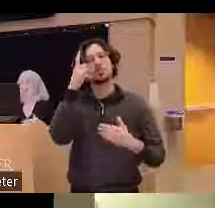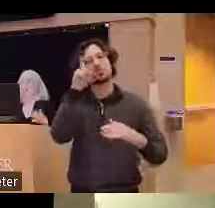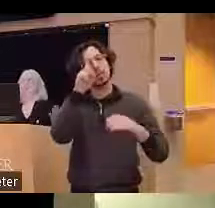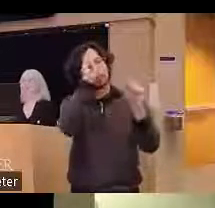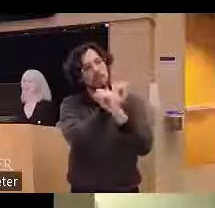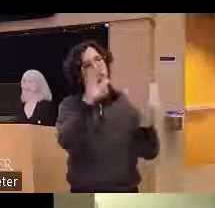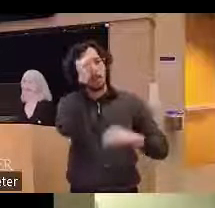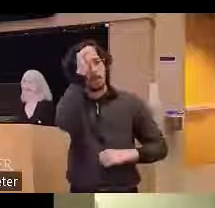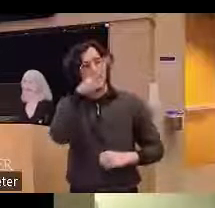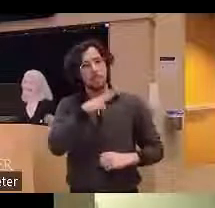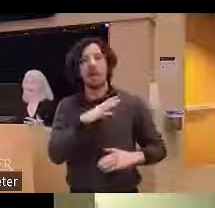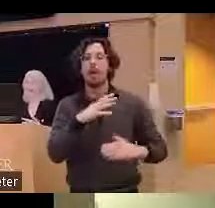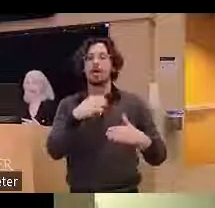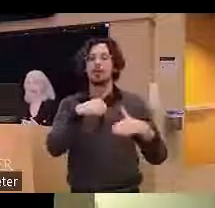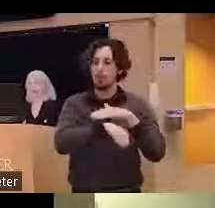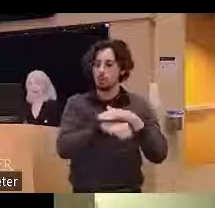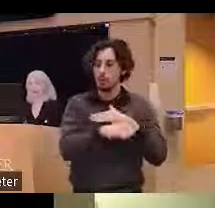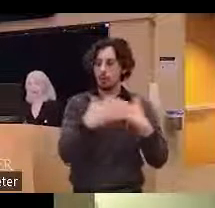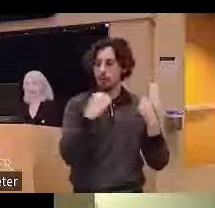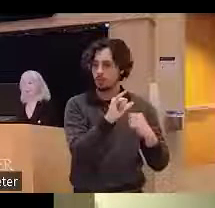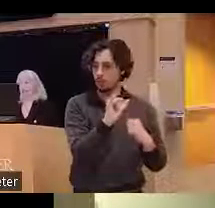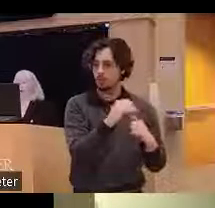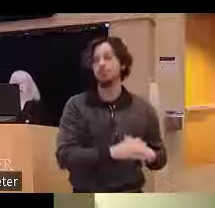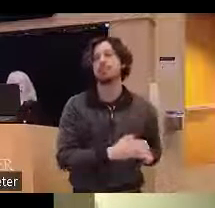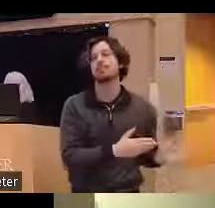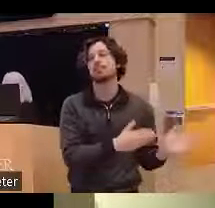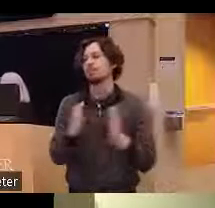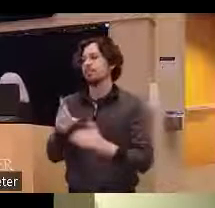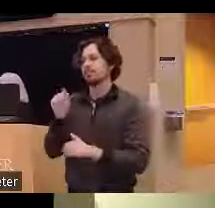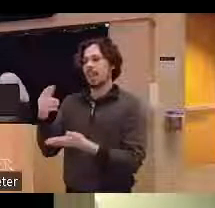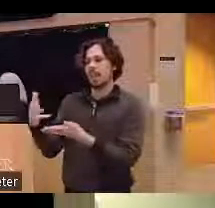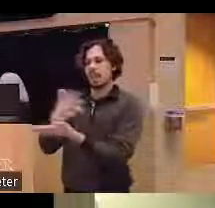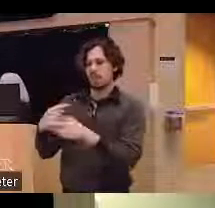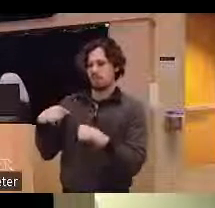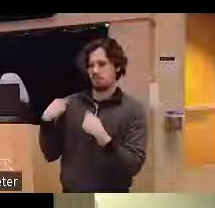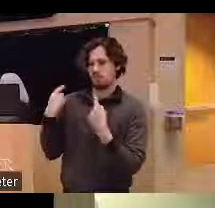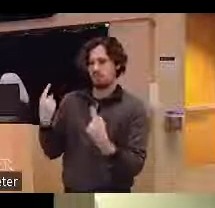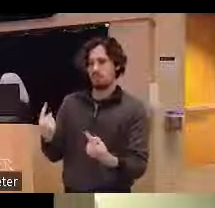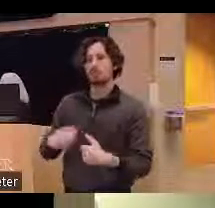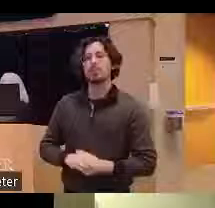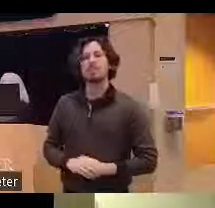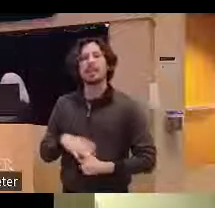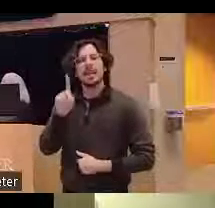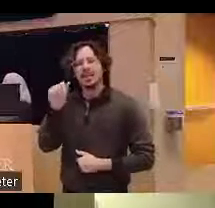a very large data set that I've collected over time um and this is just a data set but looking